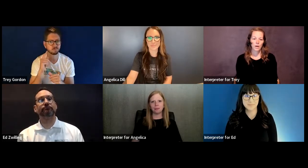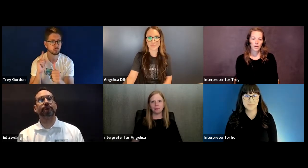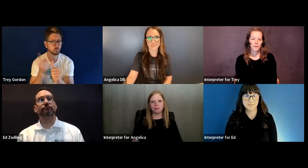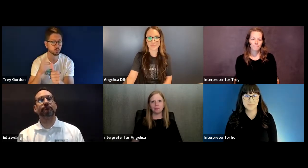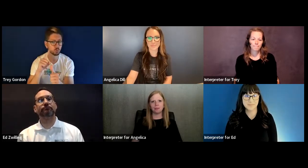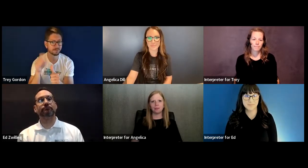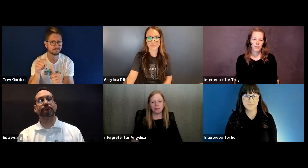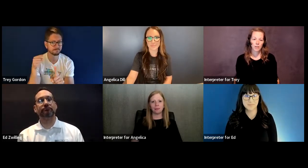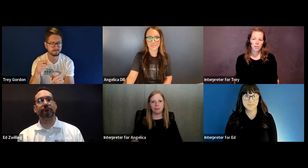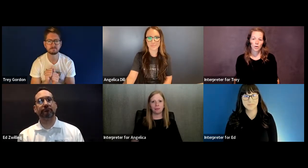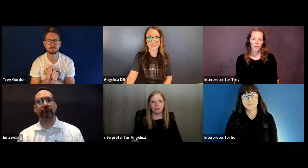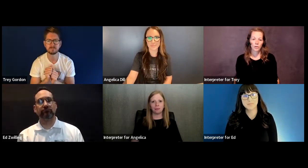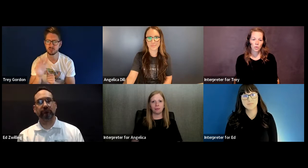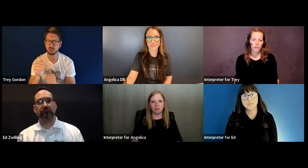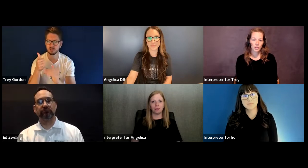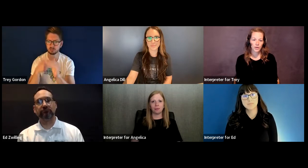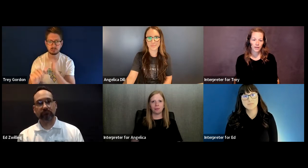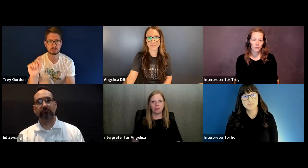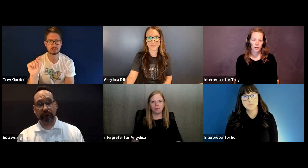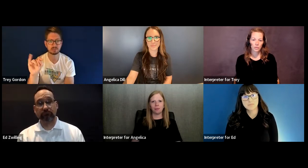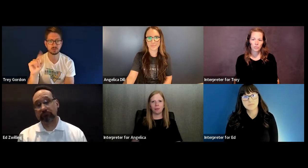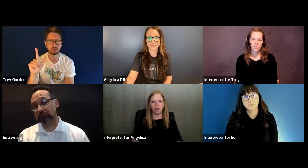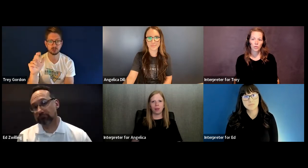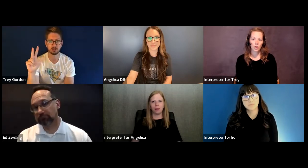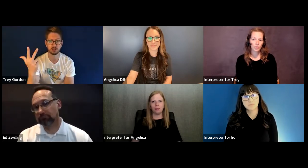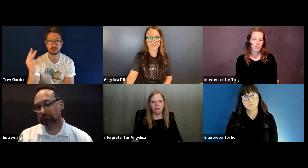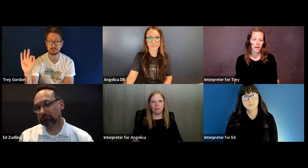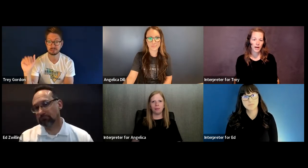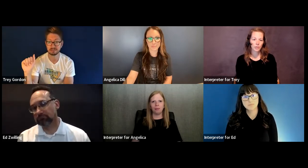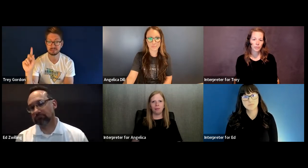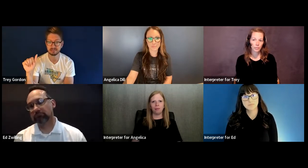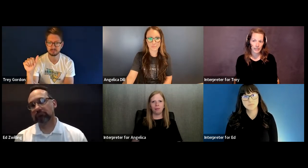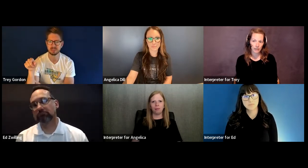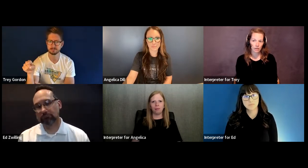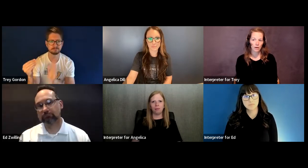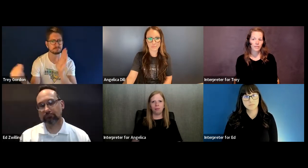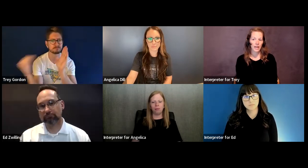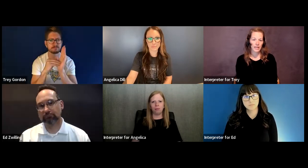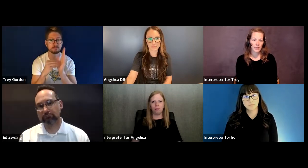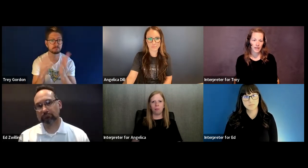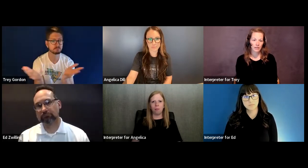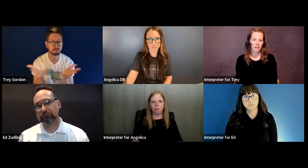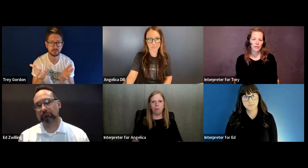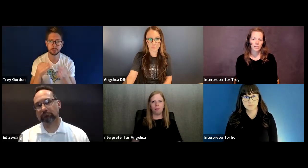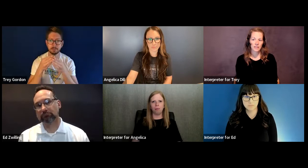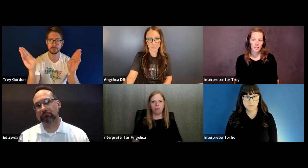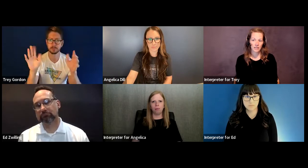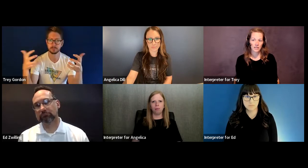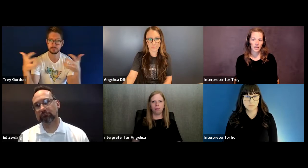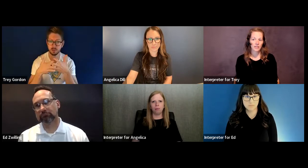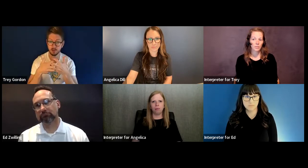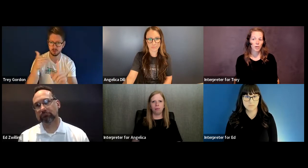okay so first question we have for you so under the title three of the ada it states that public